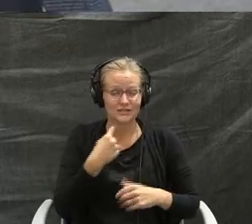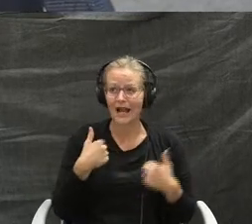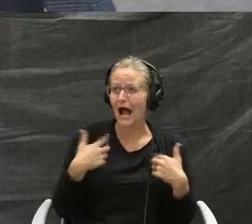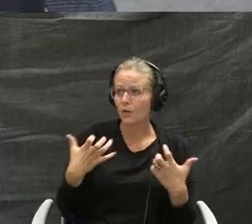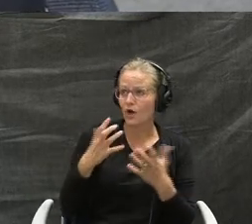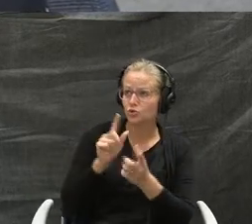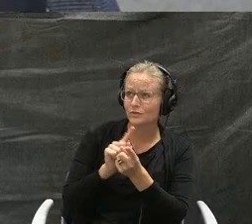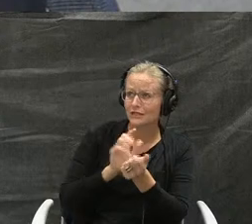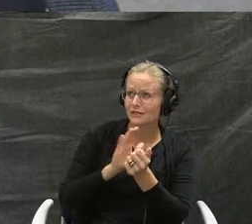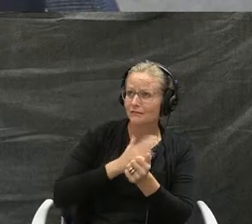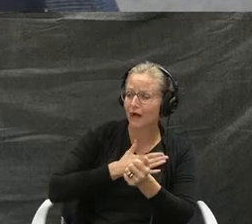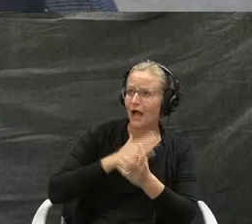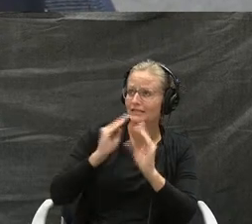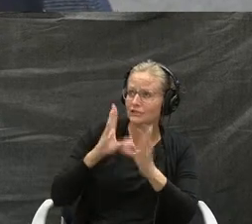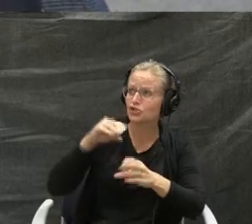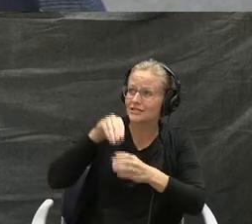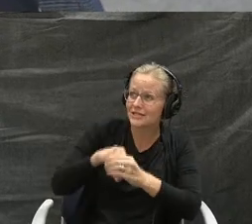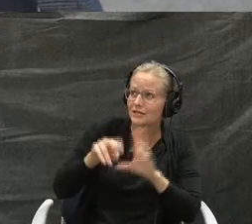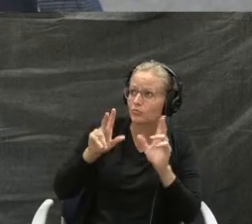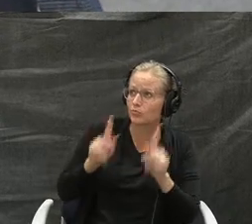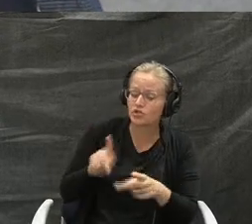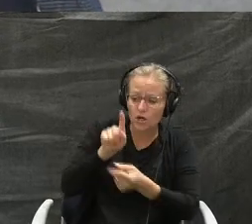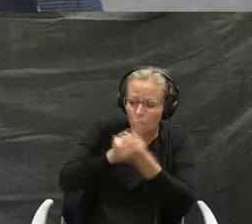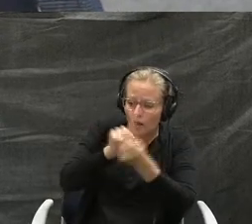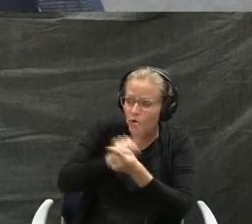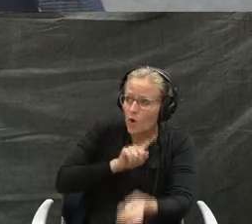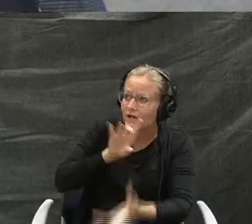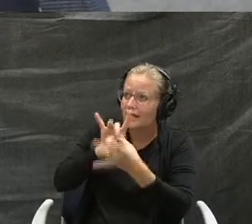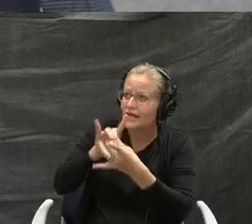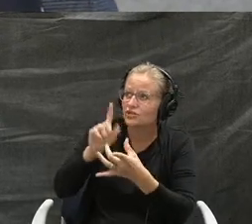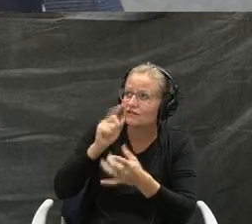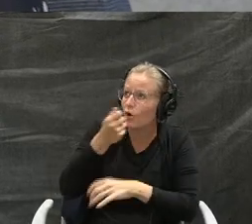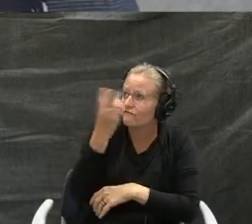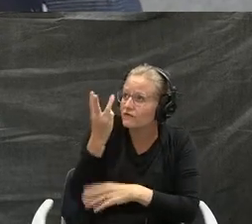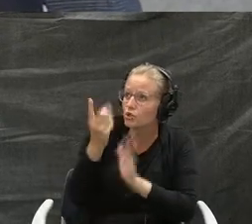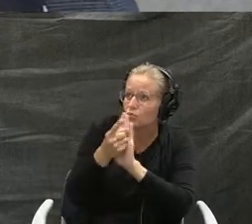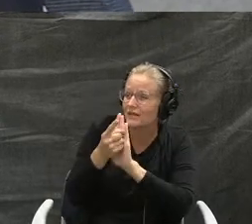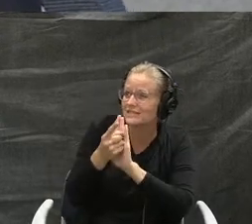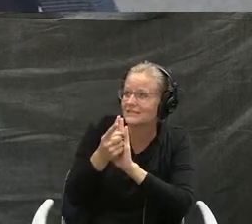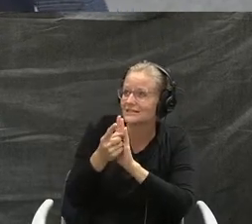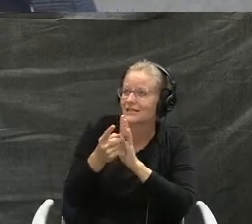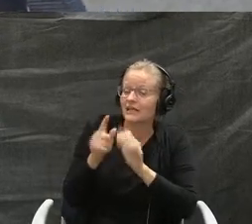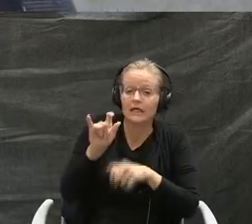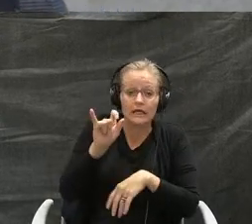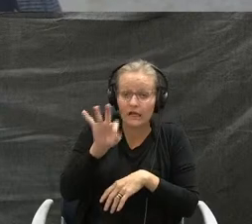with them. Even for just a couple of minutes before E learning commenced, she said that knowing her teachers going